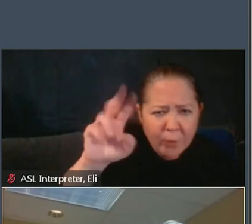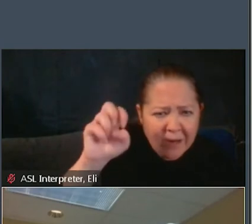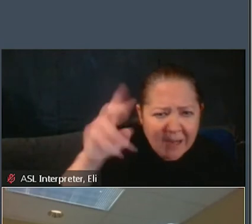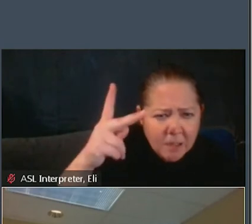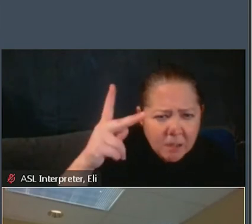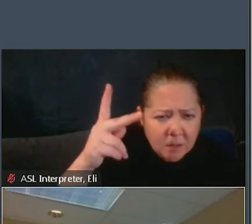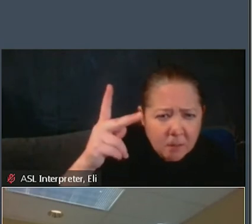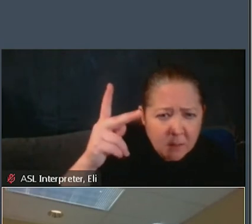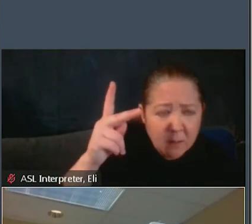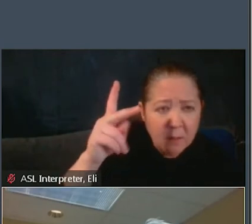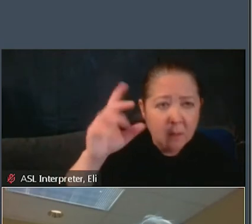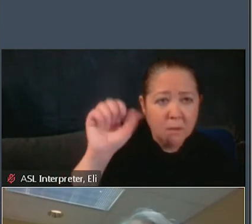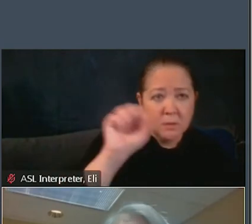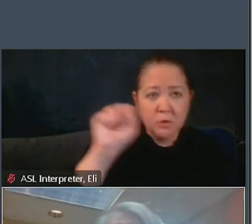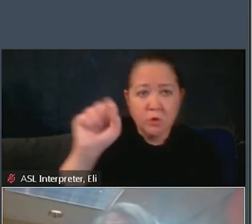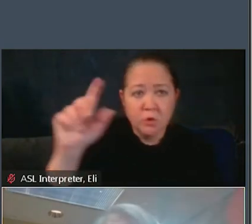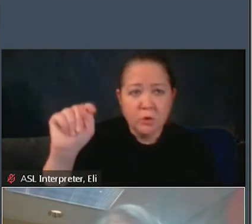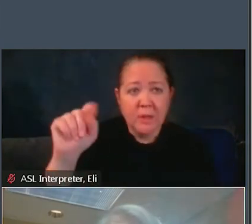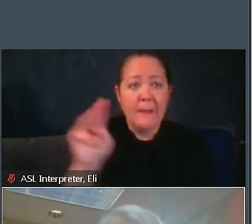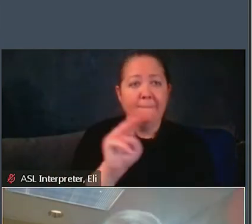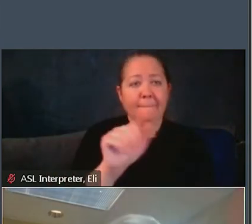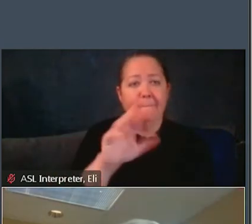but in the community, single family rooms,